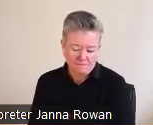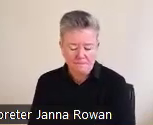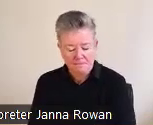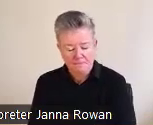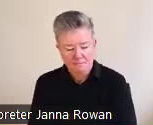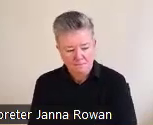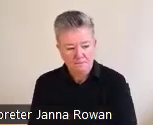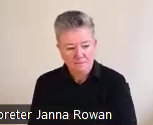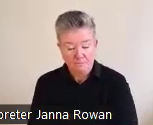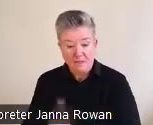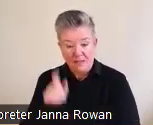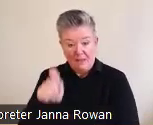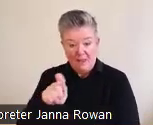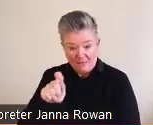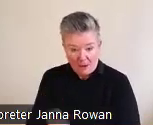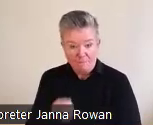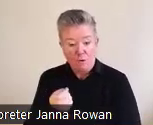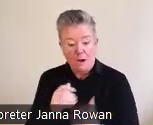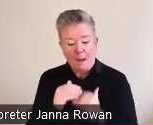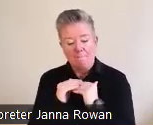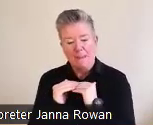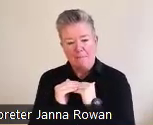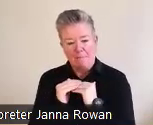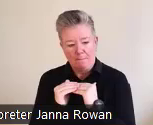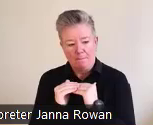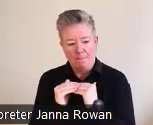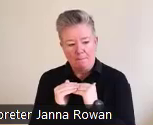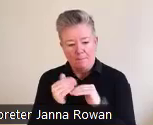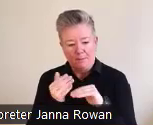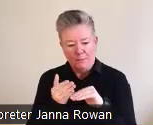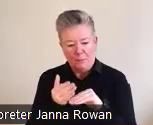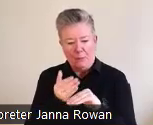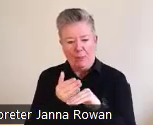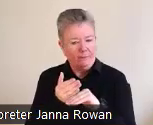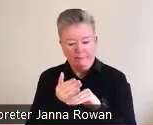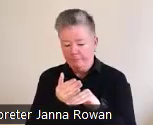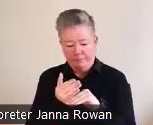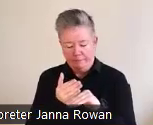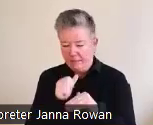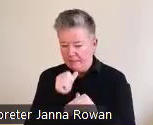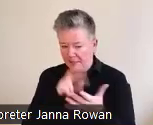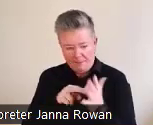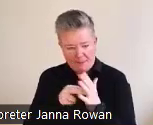Therefore, the minimum amount of growth is not an appropriate expectation.